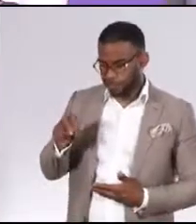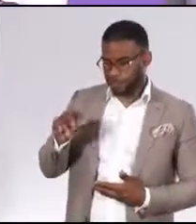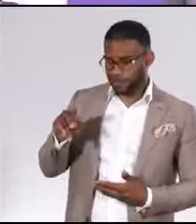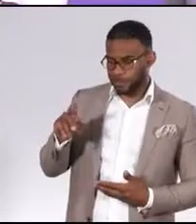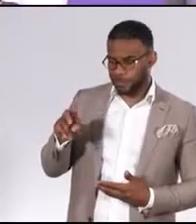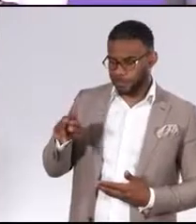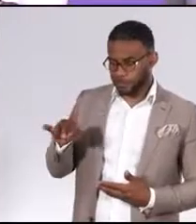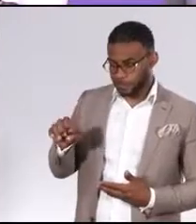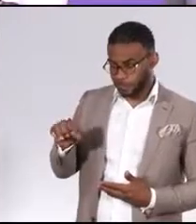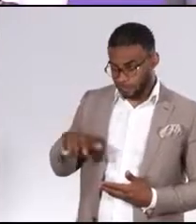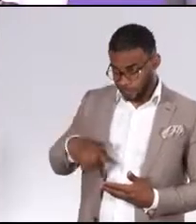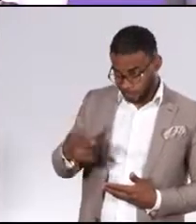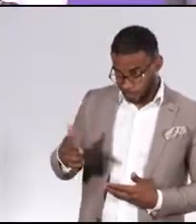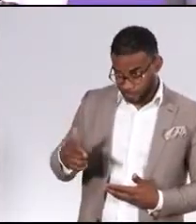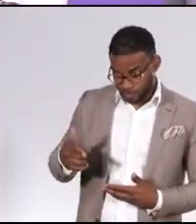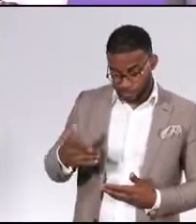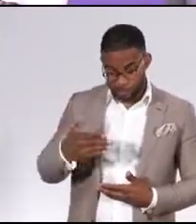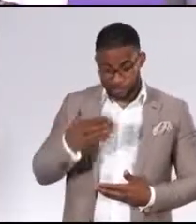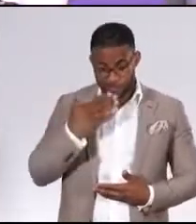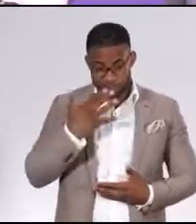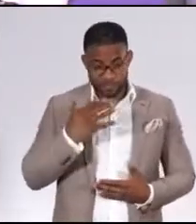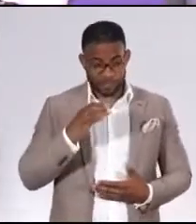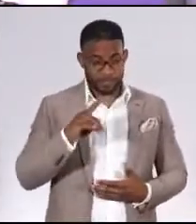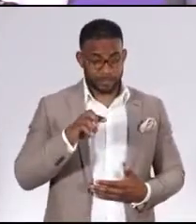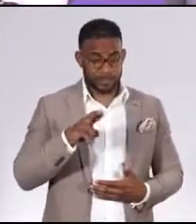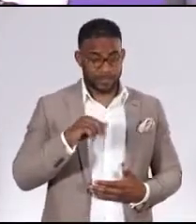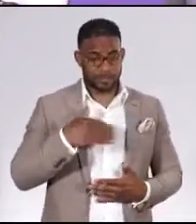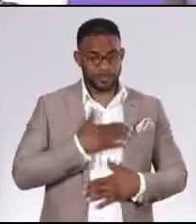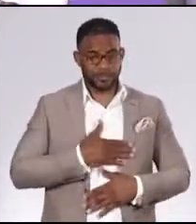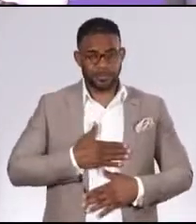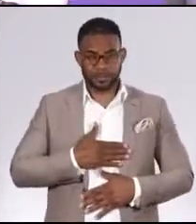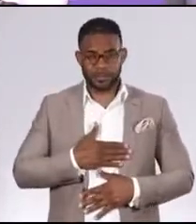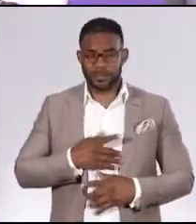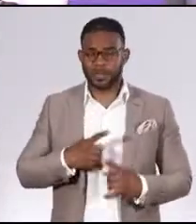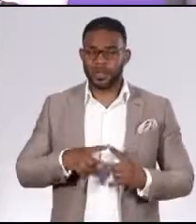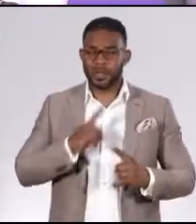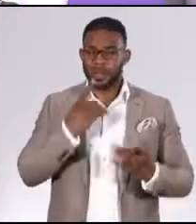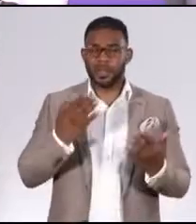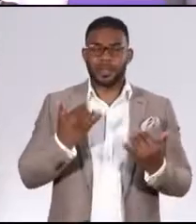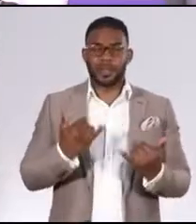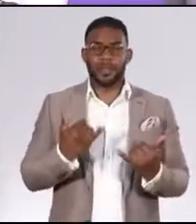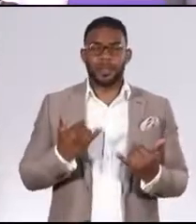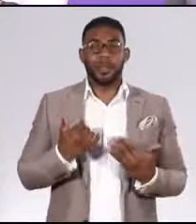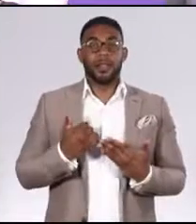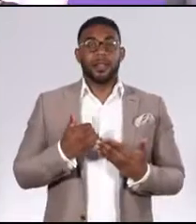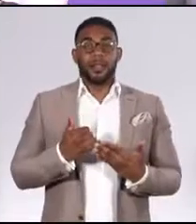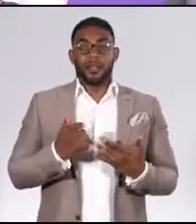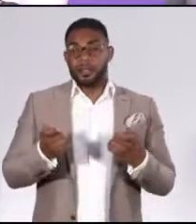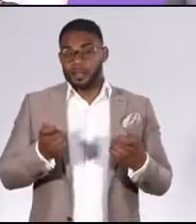okay yeah Thank you so much, barbara. And it's such a pleasure to to be here today and help it moderating today's meeting.